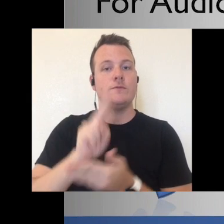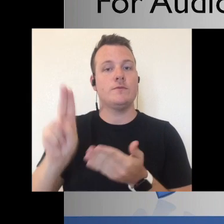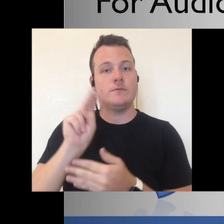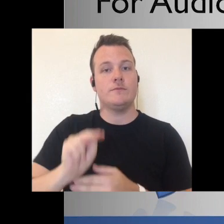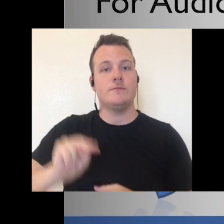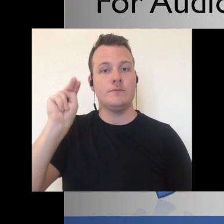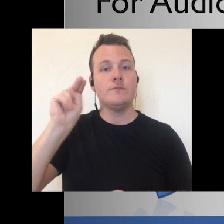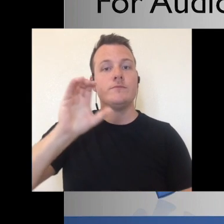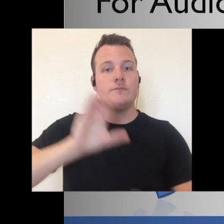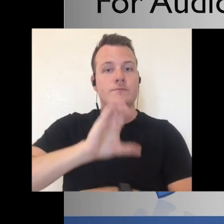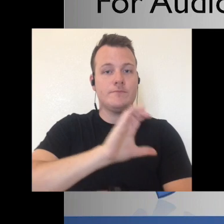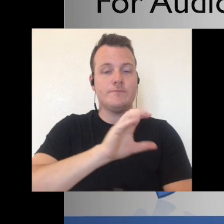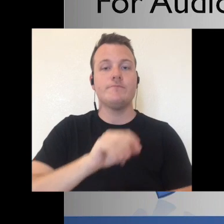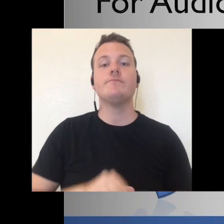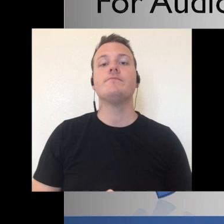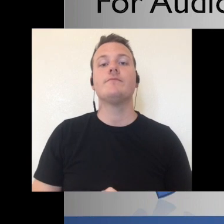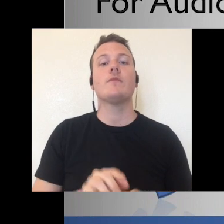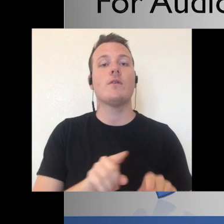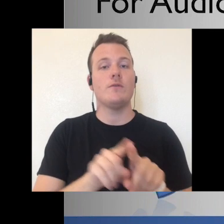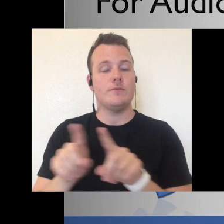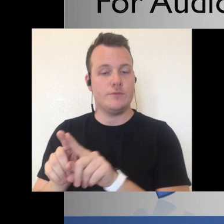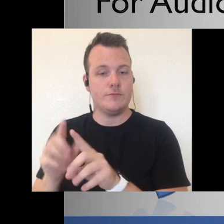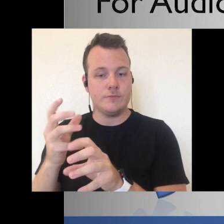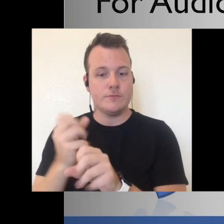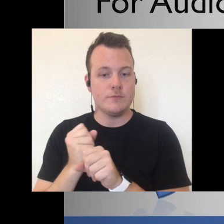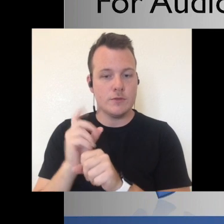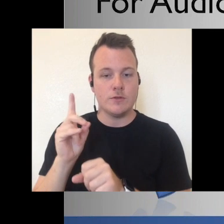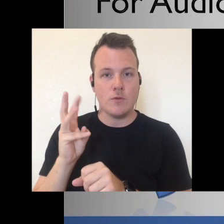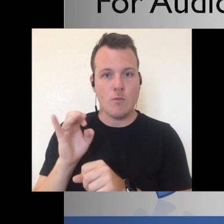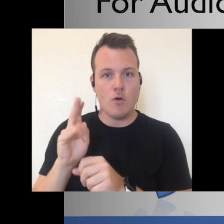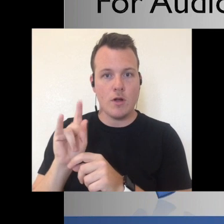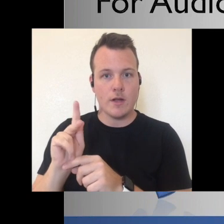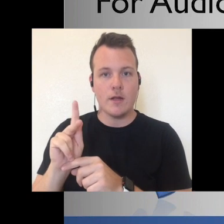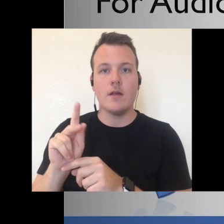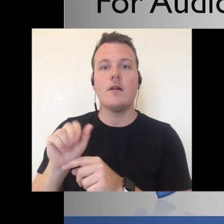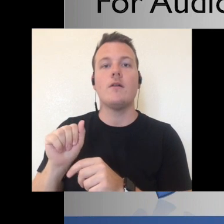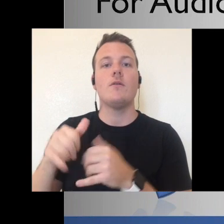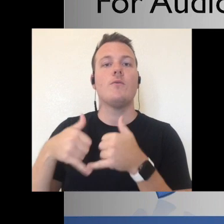Colorado, and the recipient of the Joe Wernick Award from the Academy of